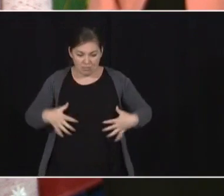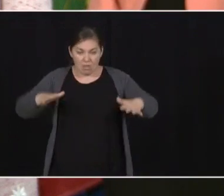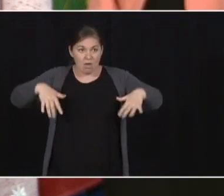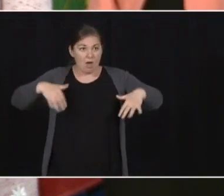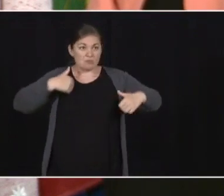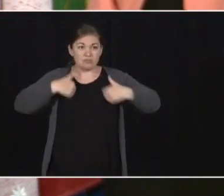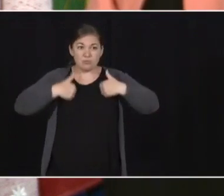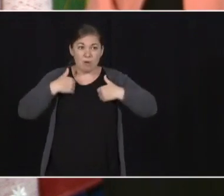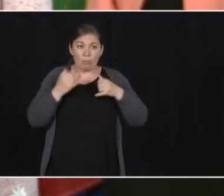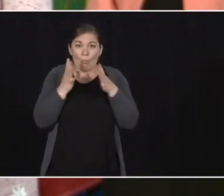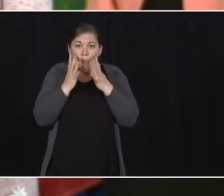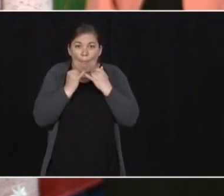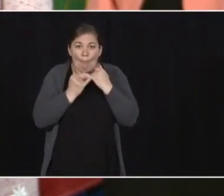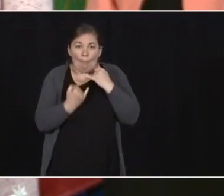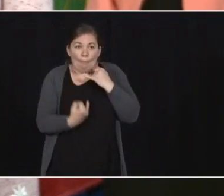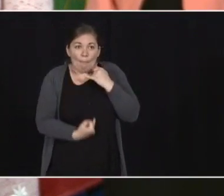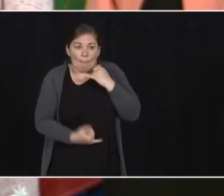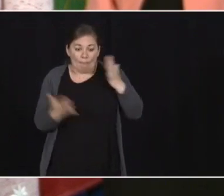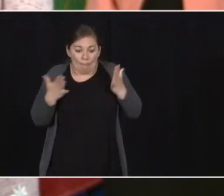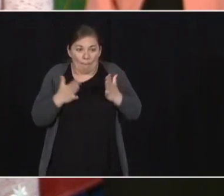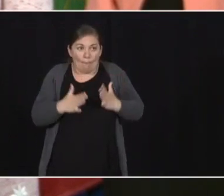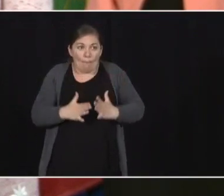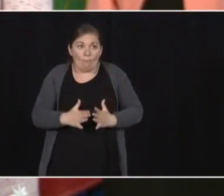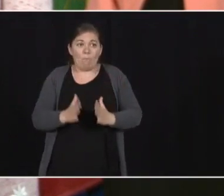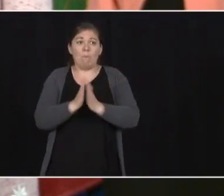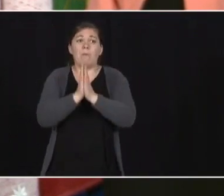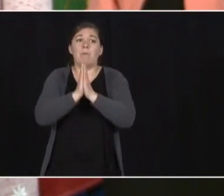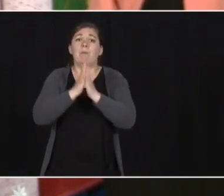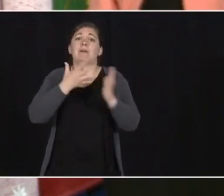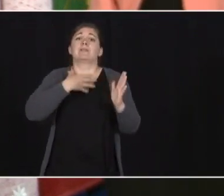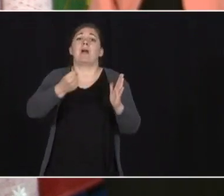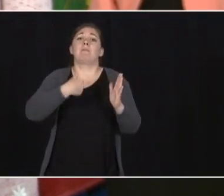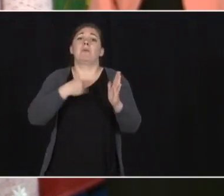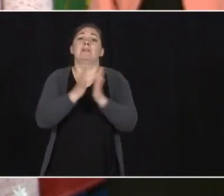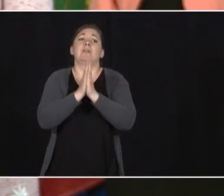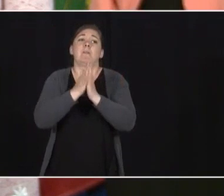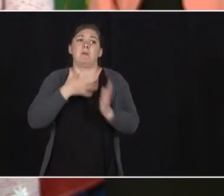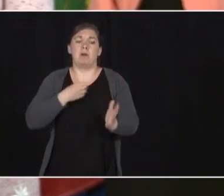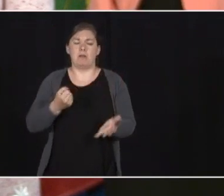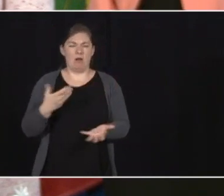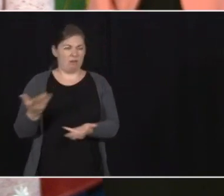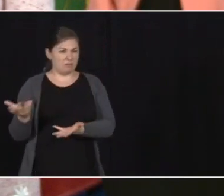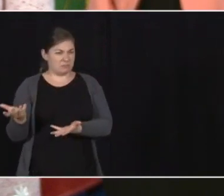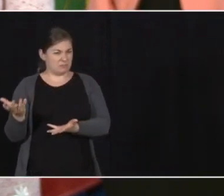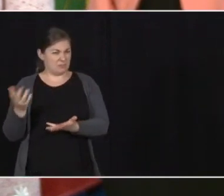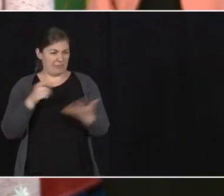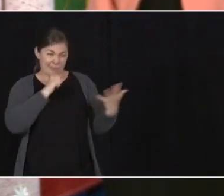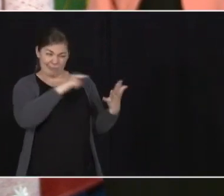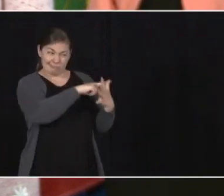She clearly had not been bathed, and she looked like she was starving and she was begging her to get her out.